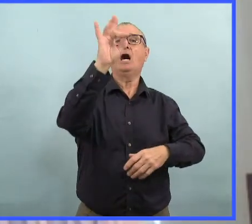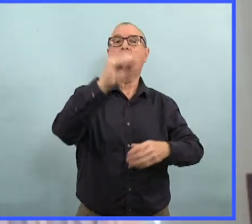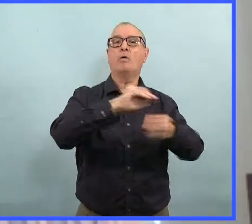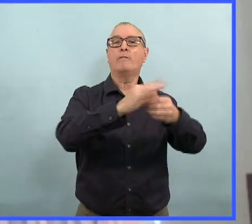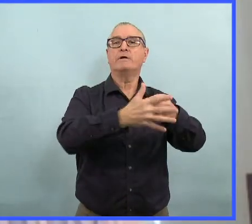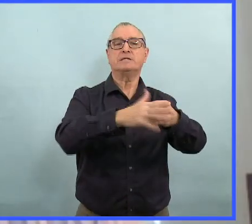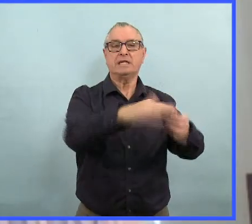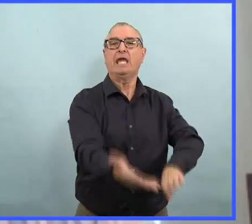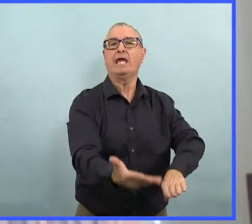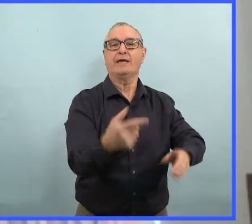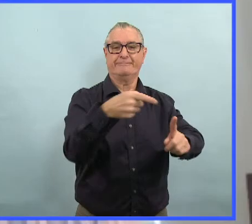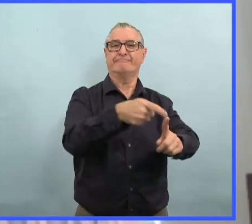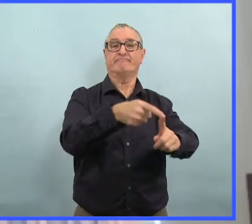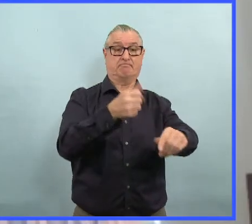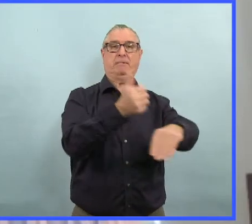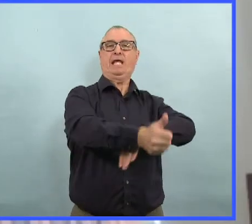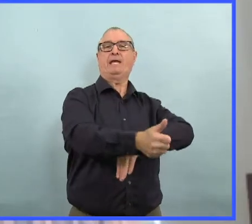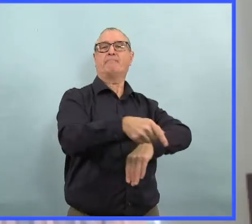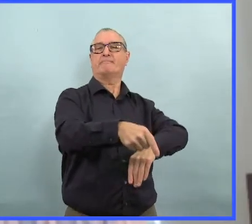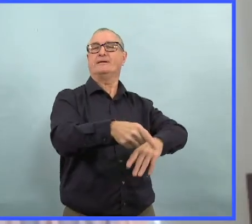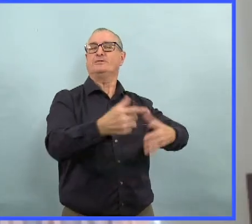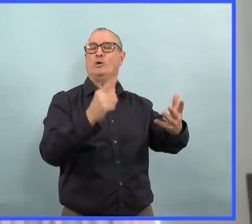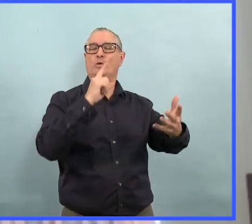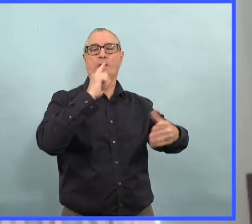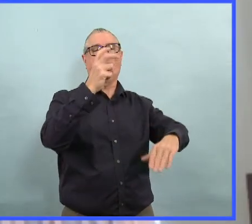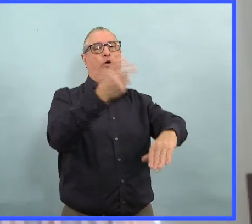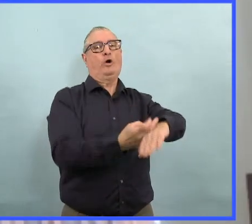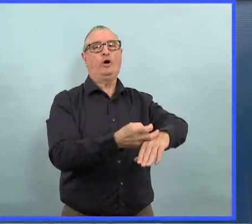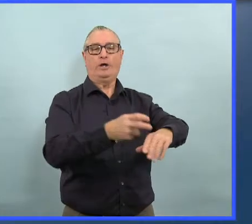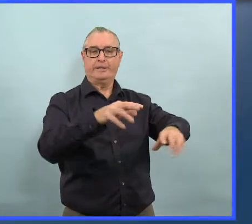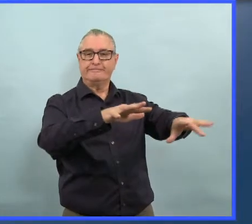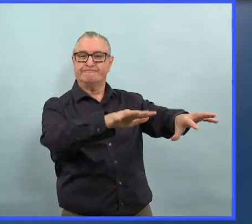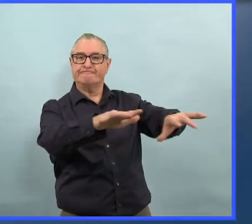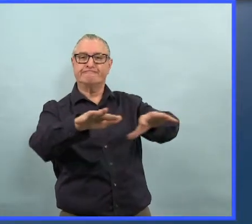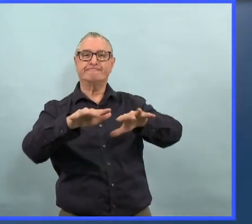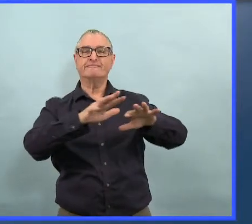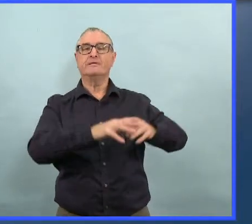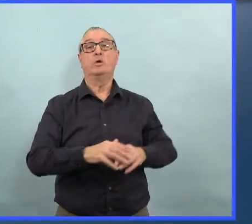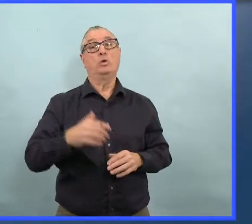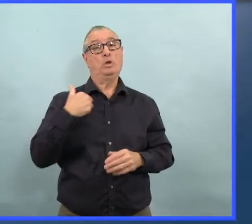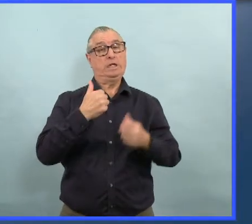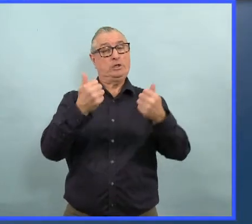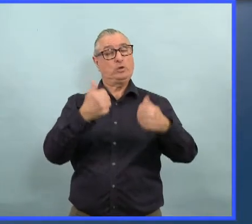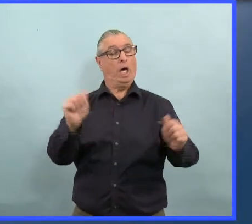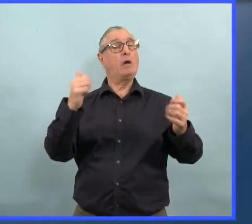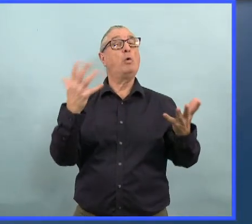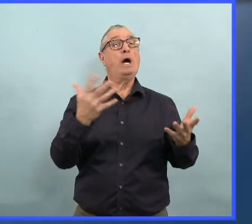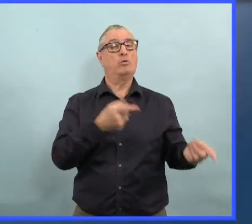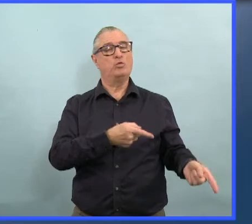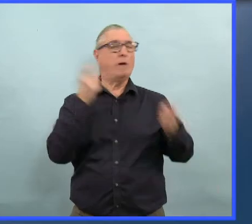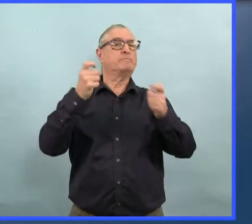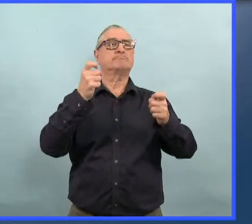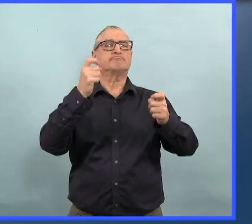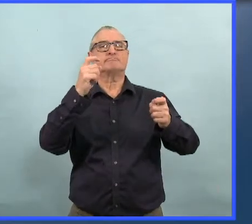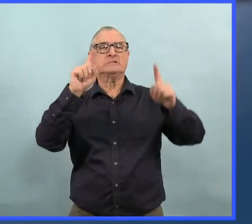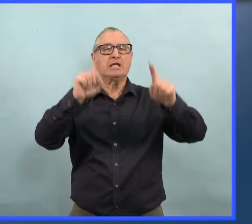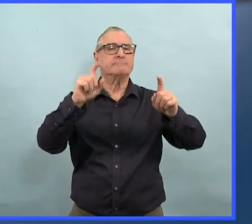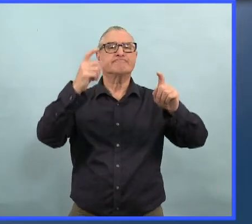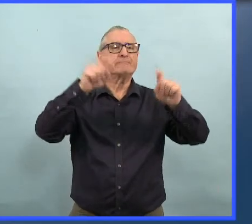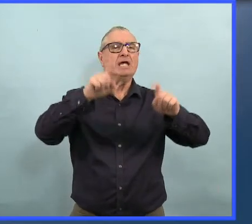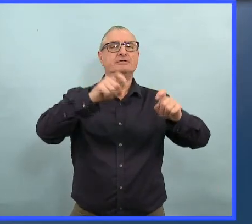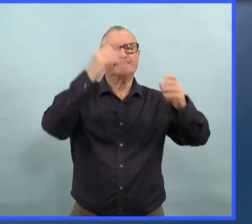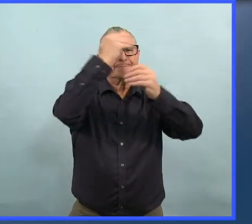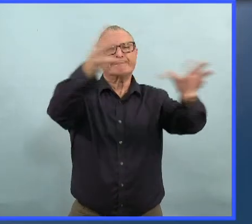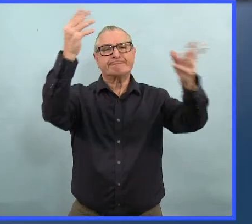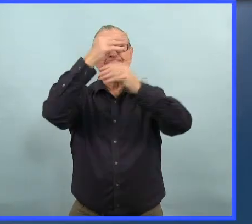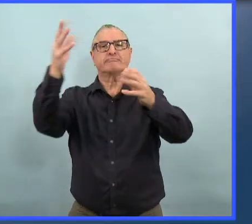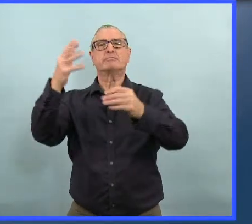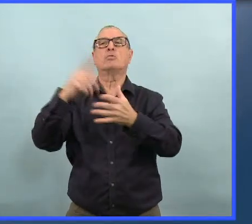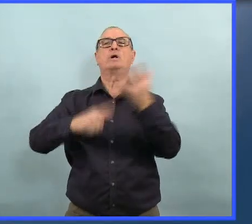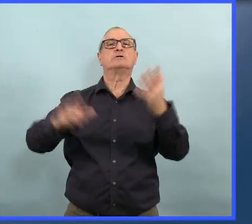is shared in a very quick manner thank you from the winnipeg sun ryan